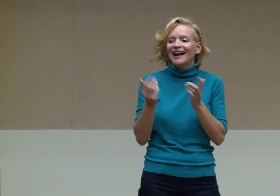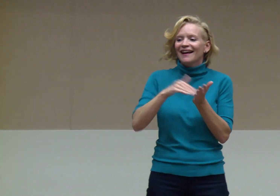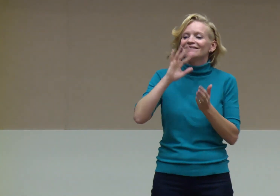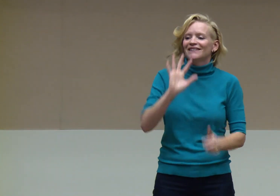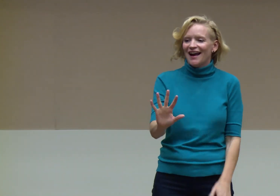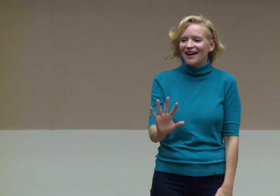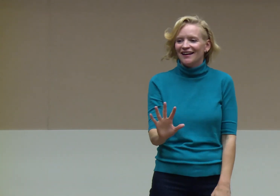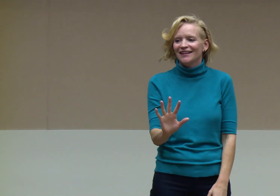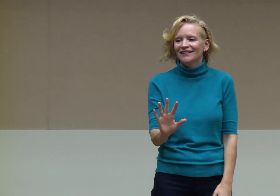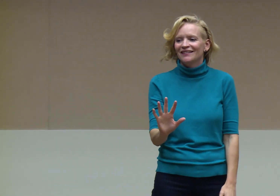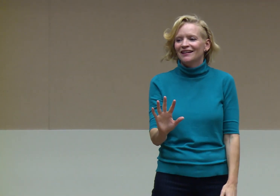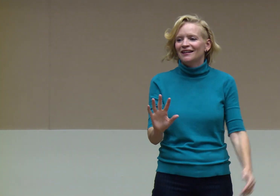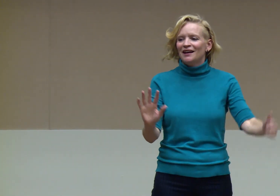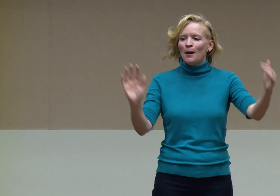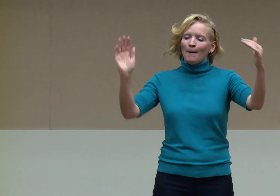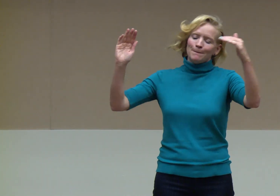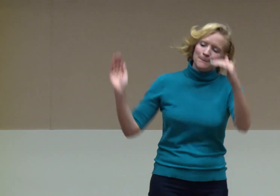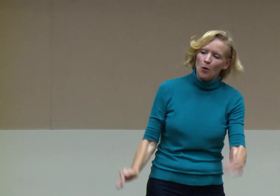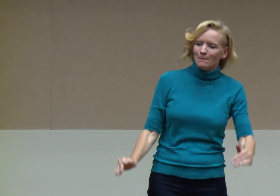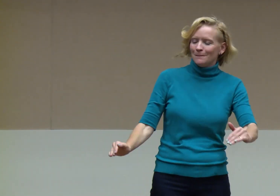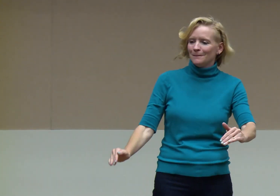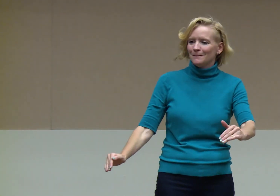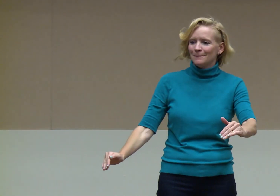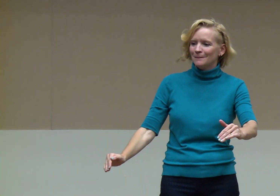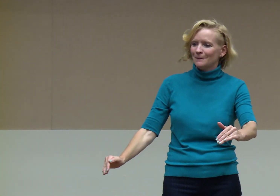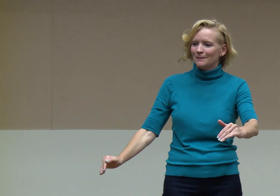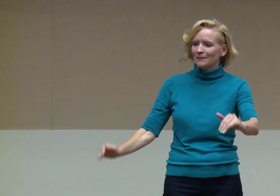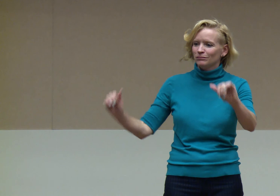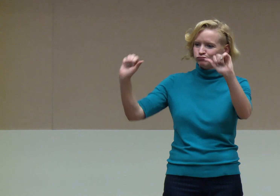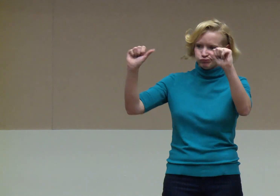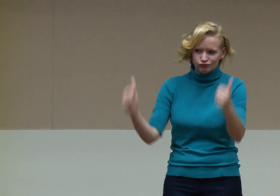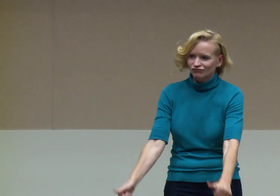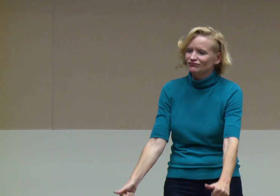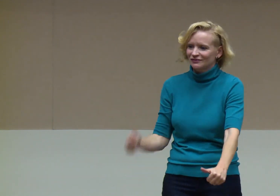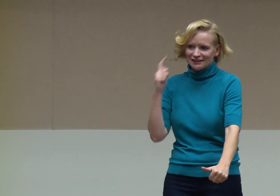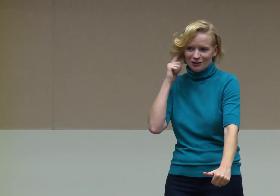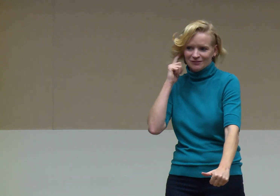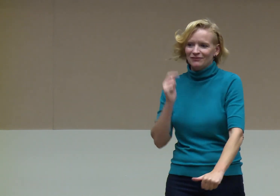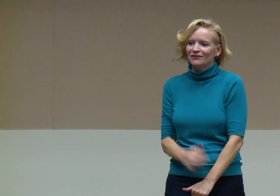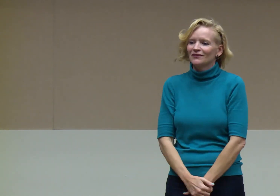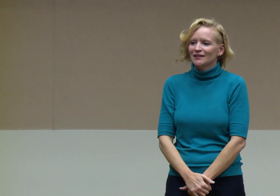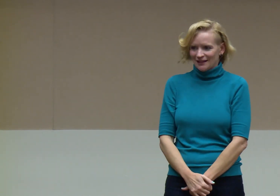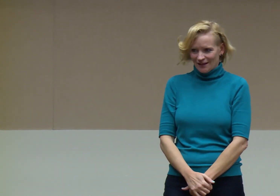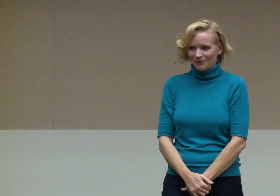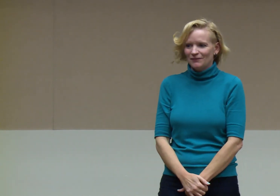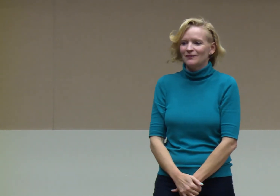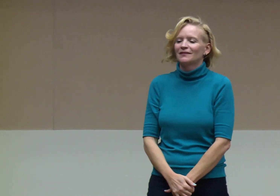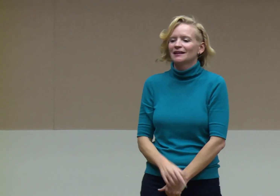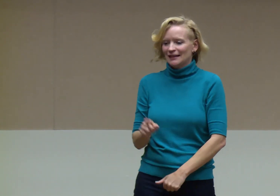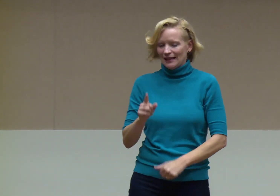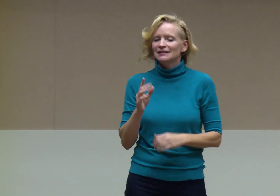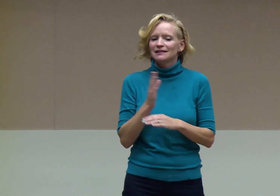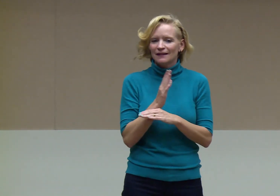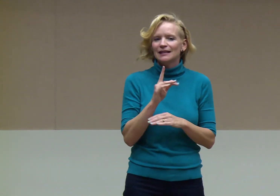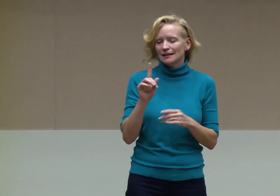So I was retested at 5, and I was on a very different plane at that point.